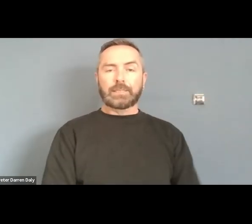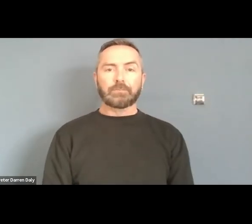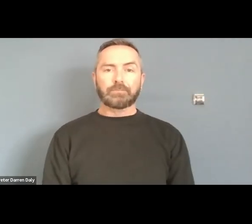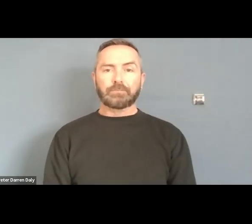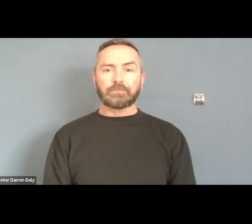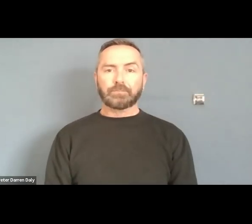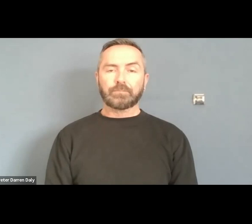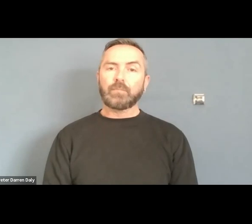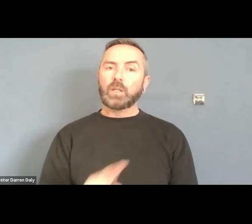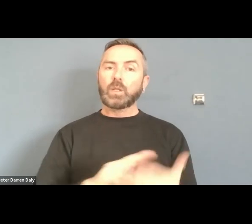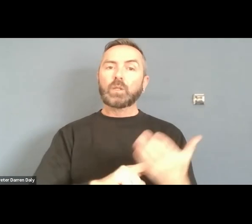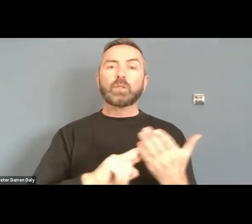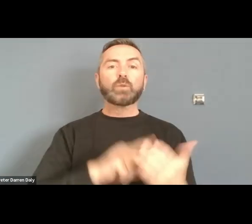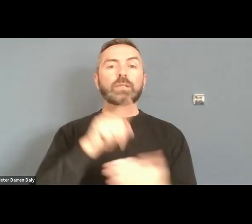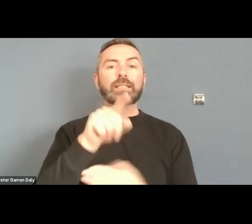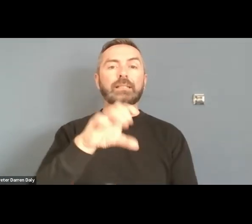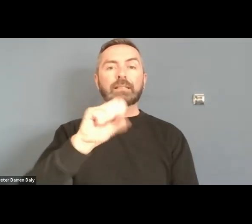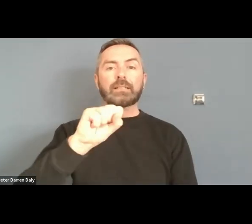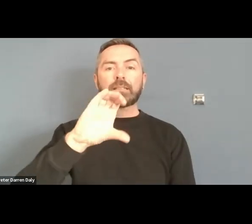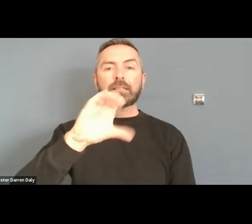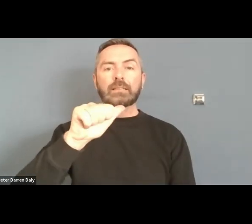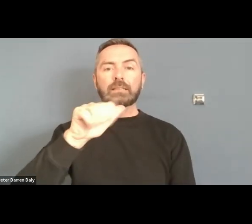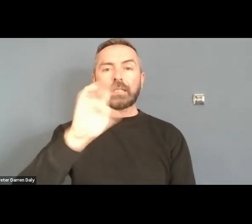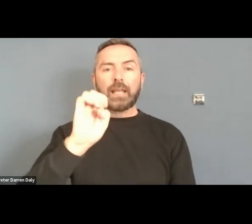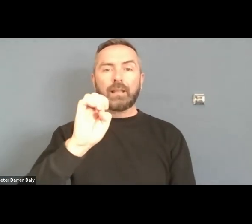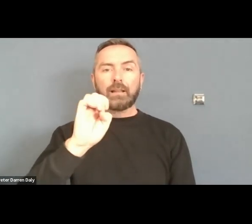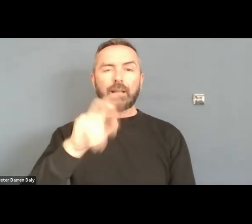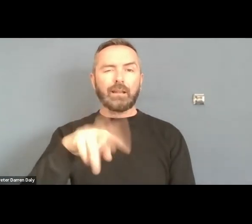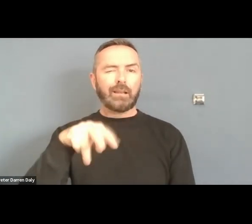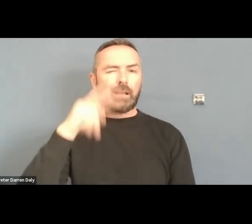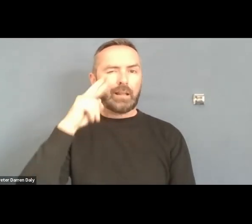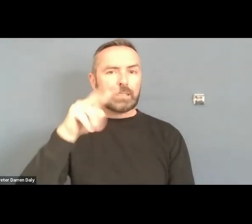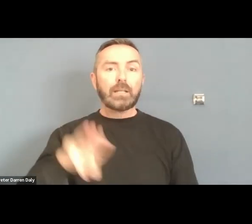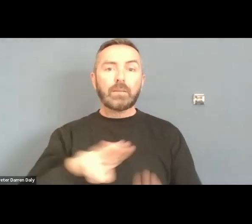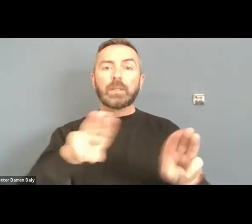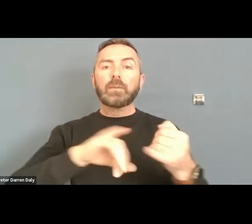Using that scale we were also able to classify, to see the people who were